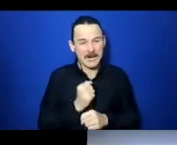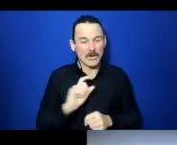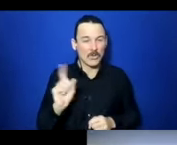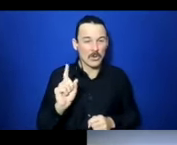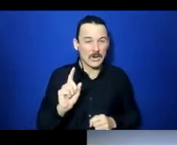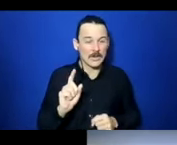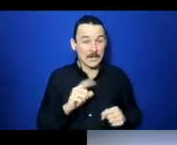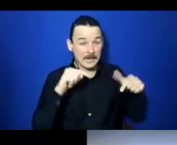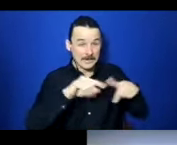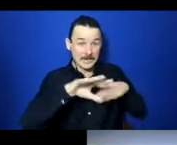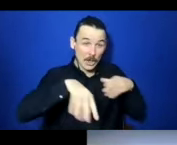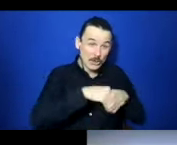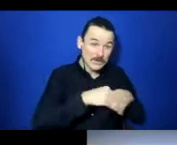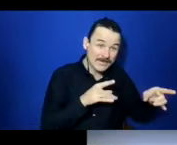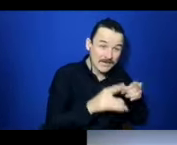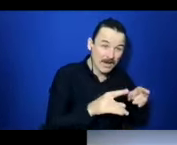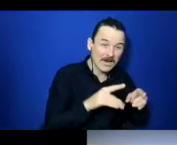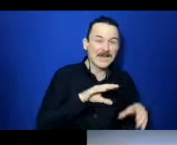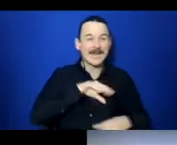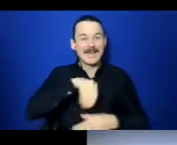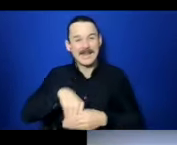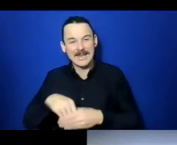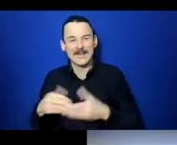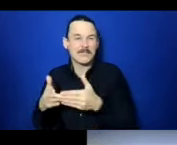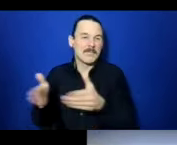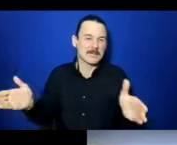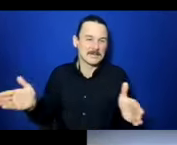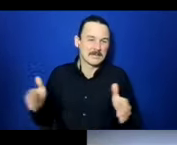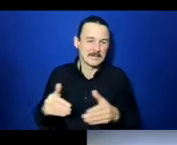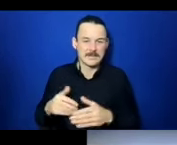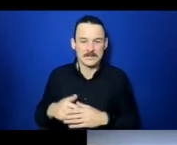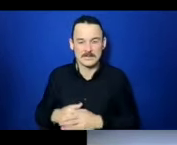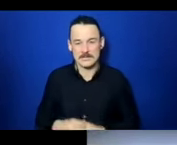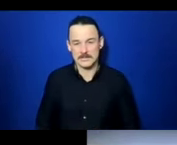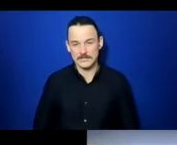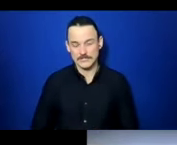[Victor] I mean I think the challenge becomes again constantly